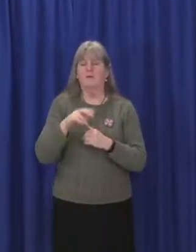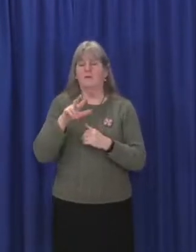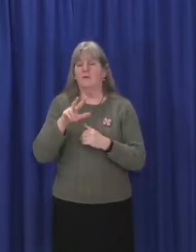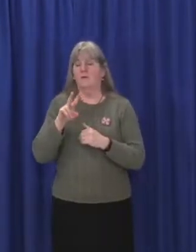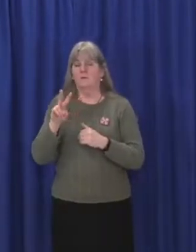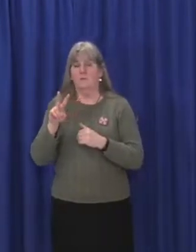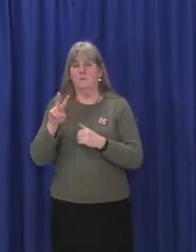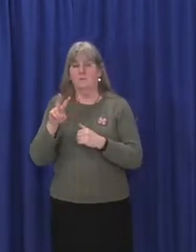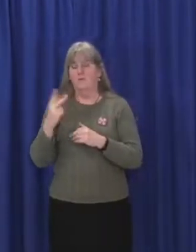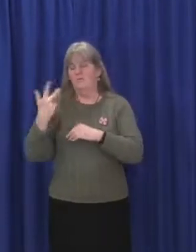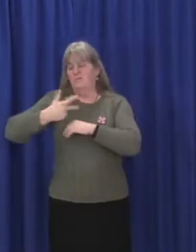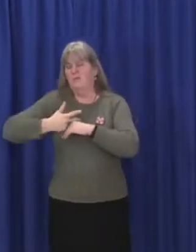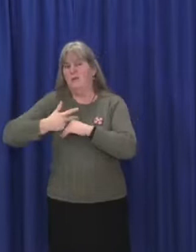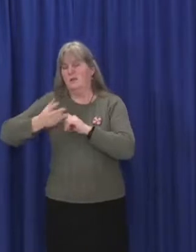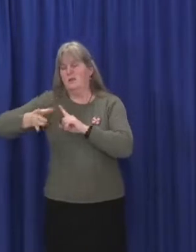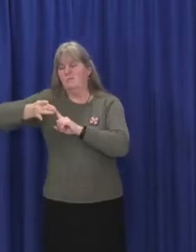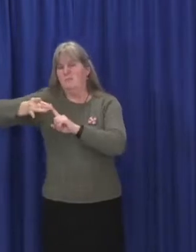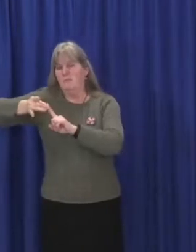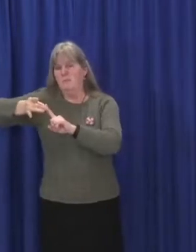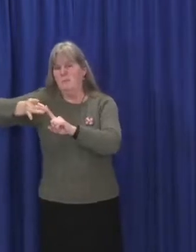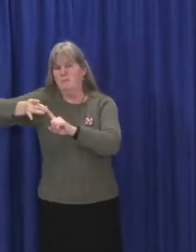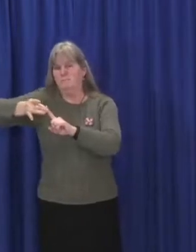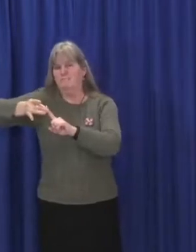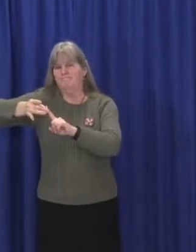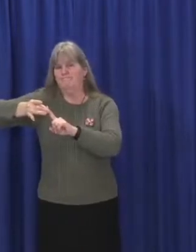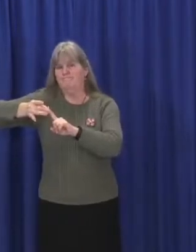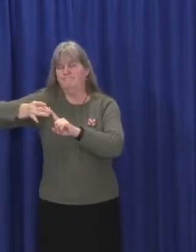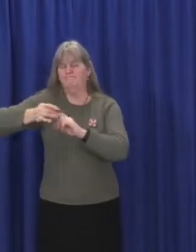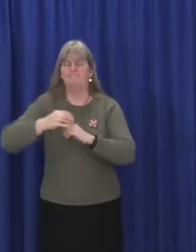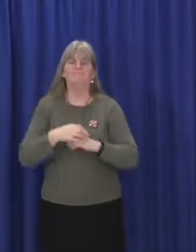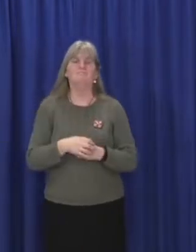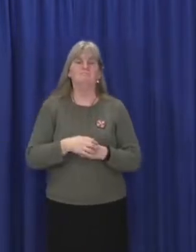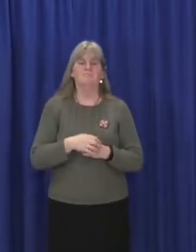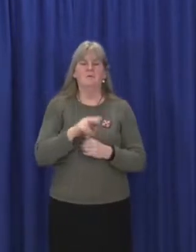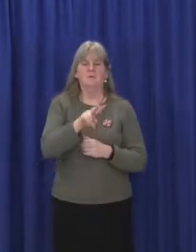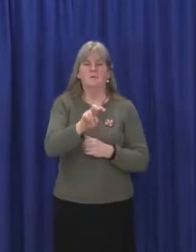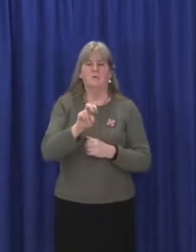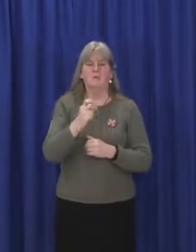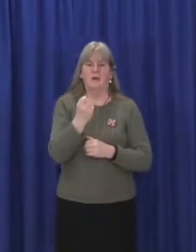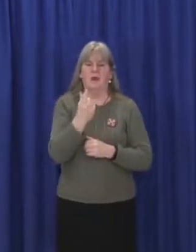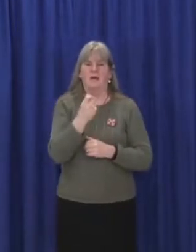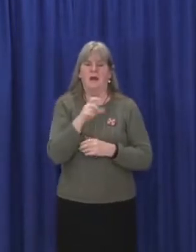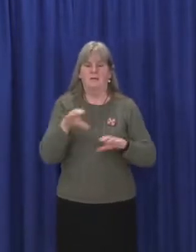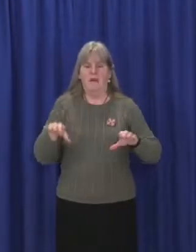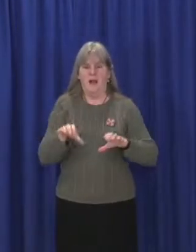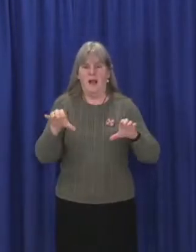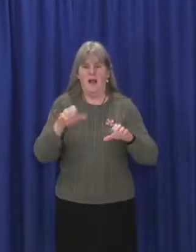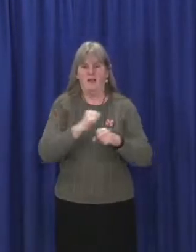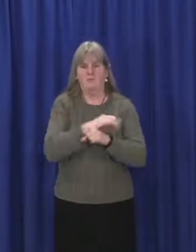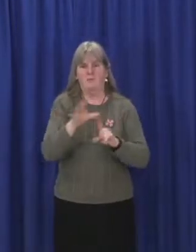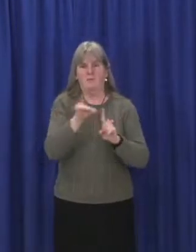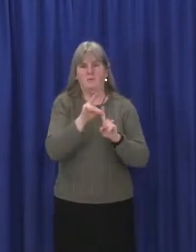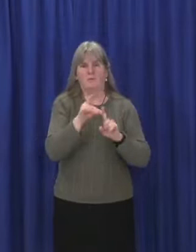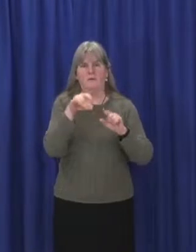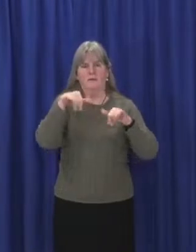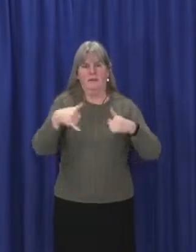three days. There are 211 active cases in the territory.